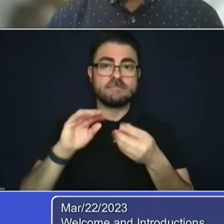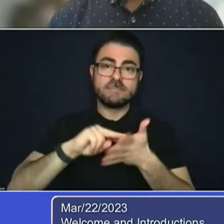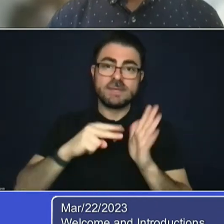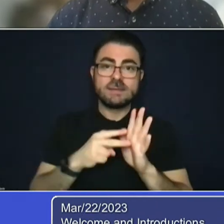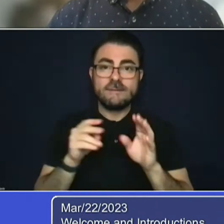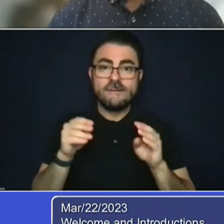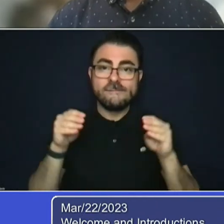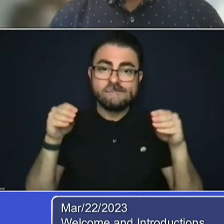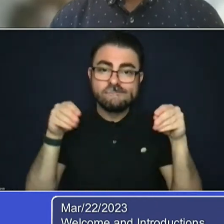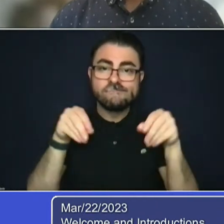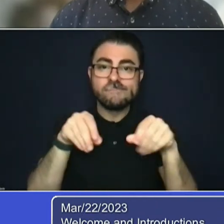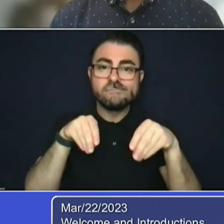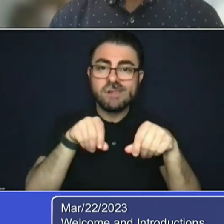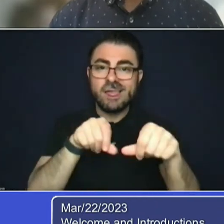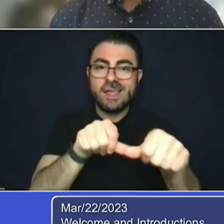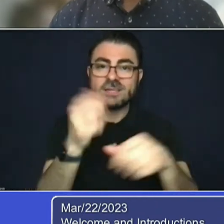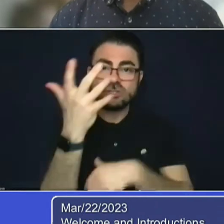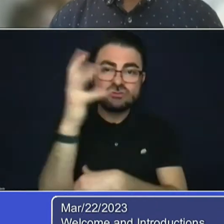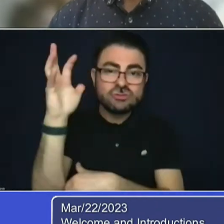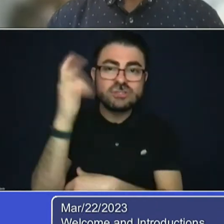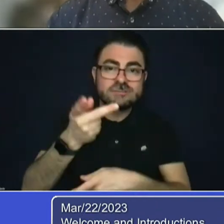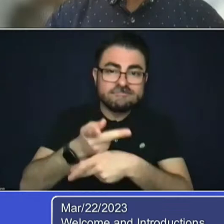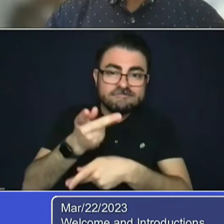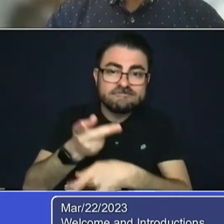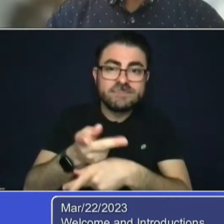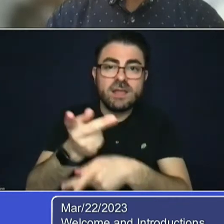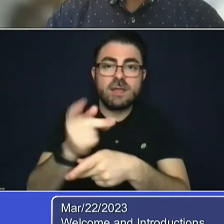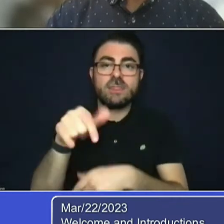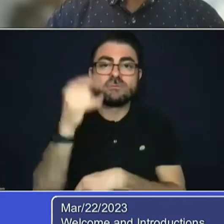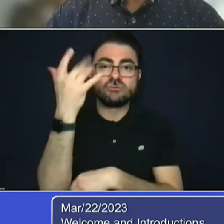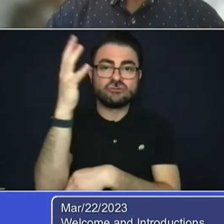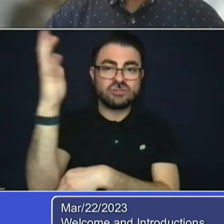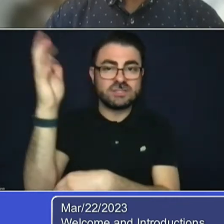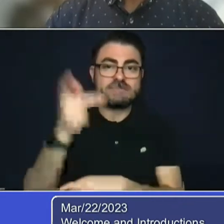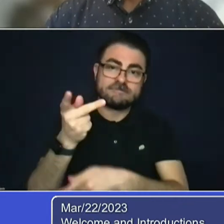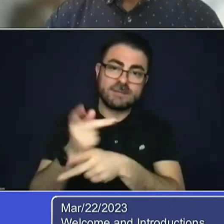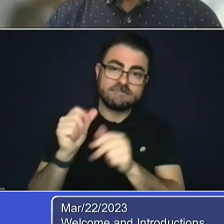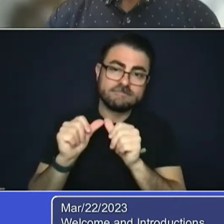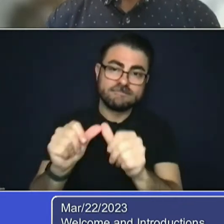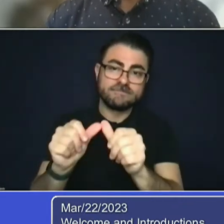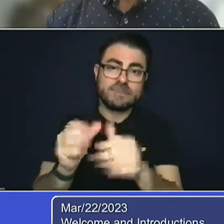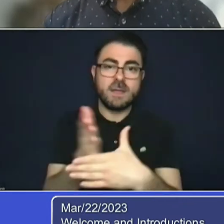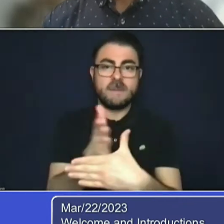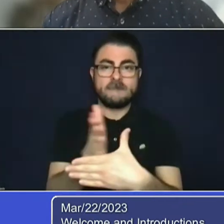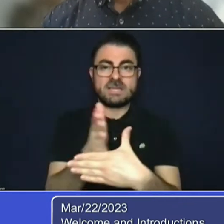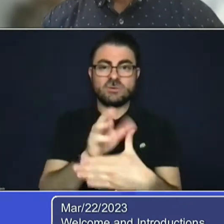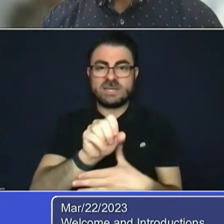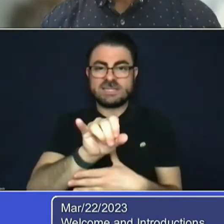CANOPY IS FOCUSED ON INVESTING IN PLANTING FREES, MAIN TAKEN